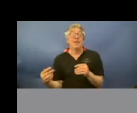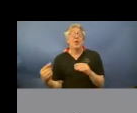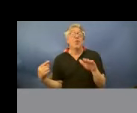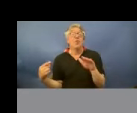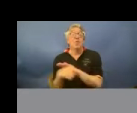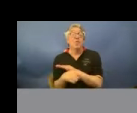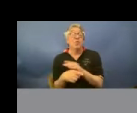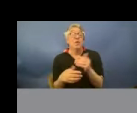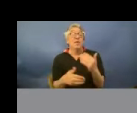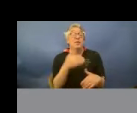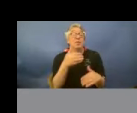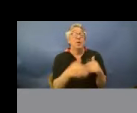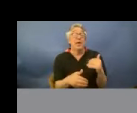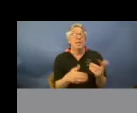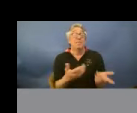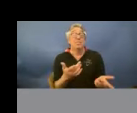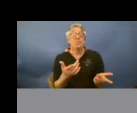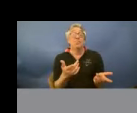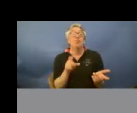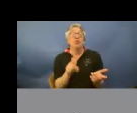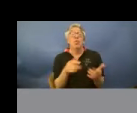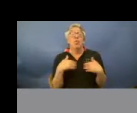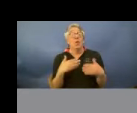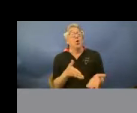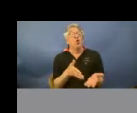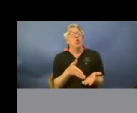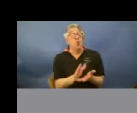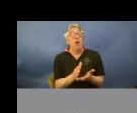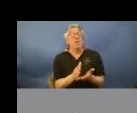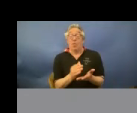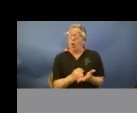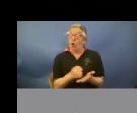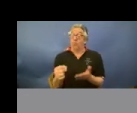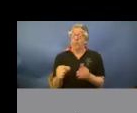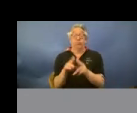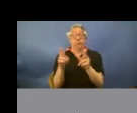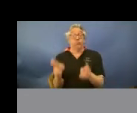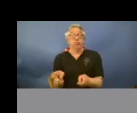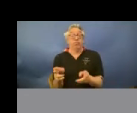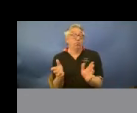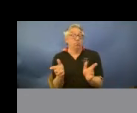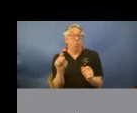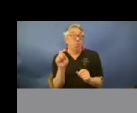interpretation of the person's choice, they may not provide the questions in an accessible